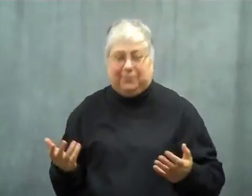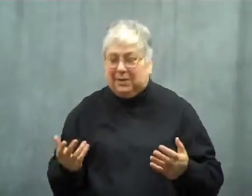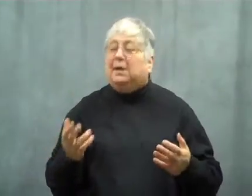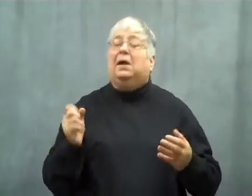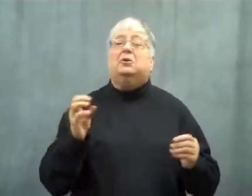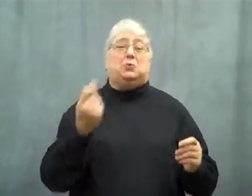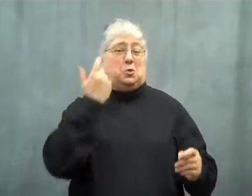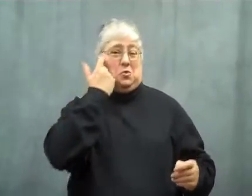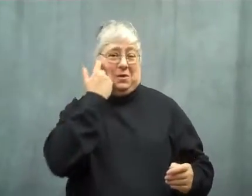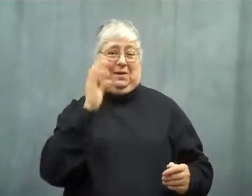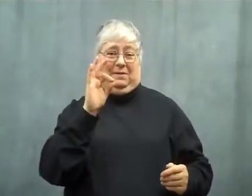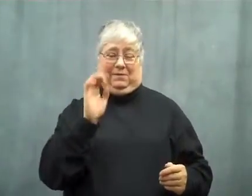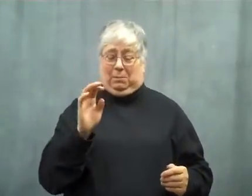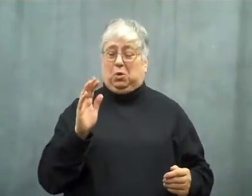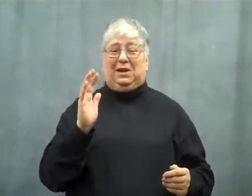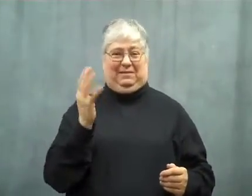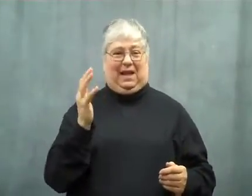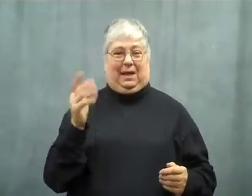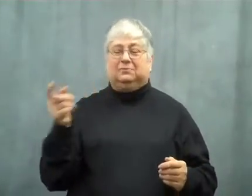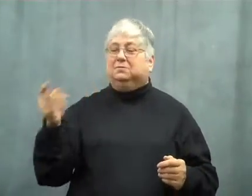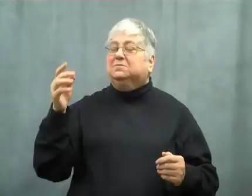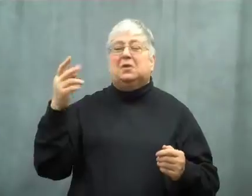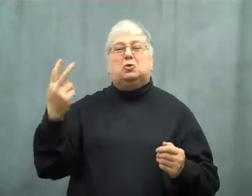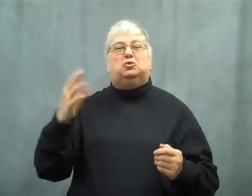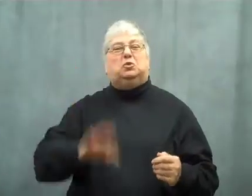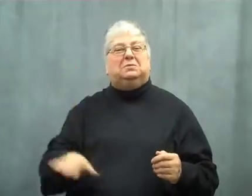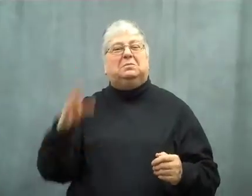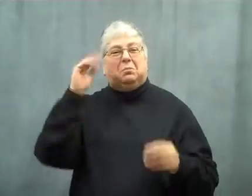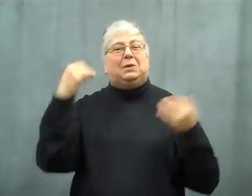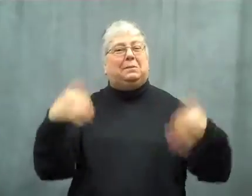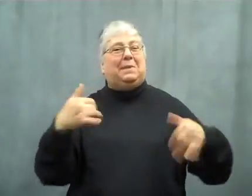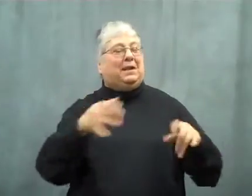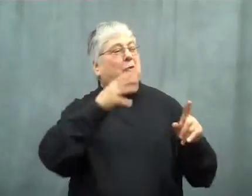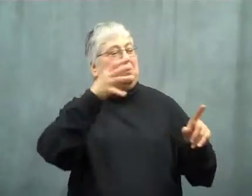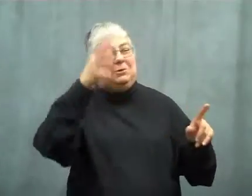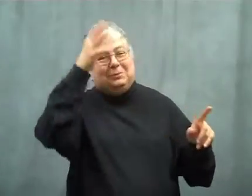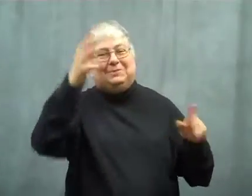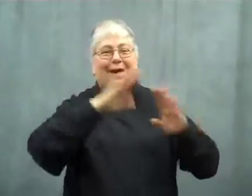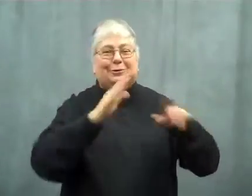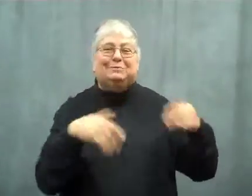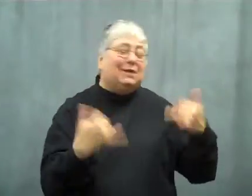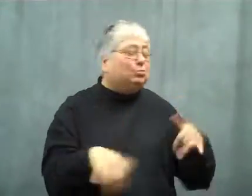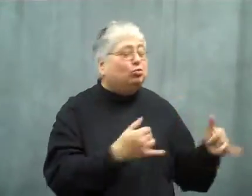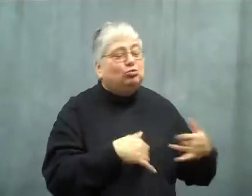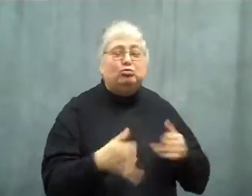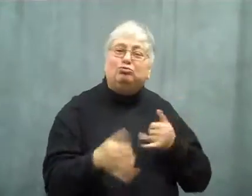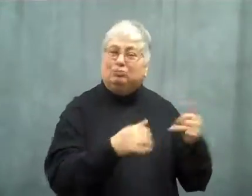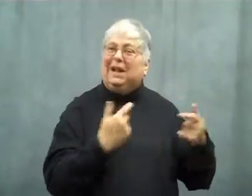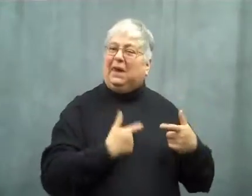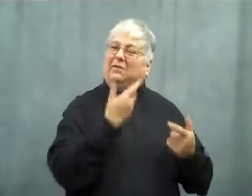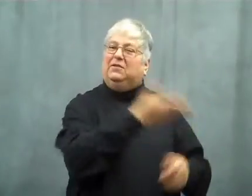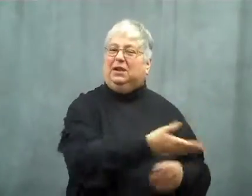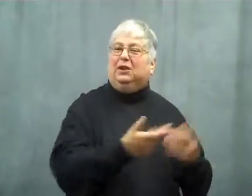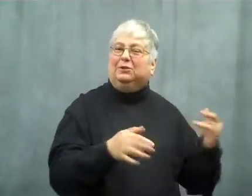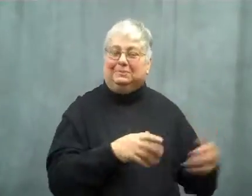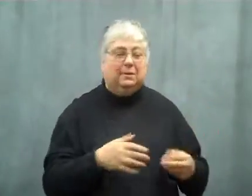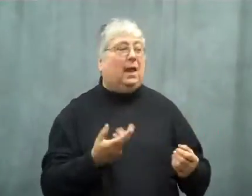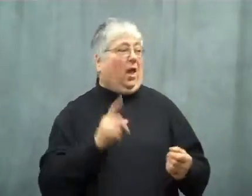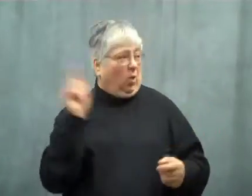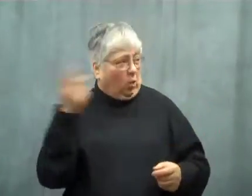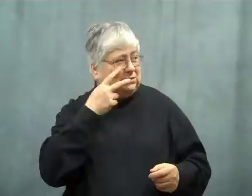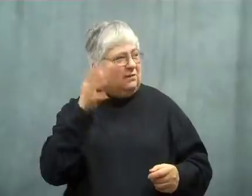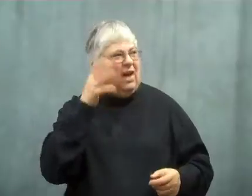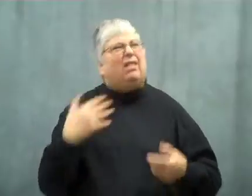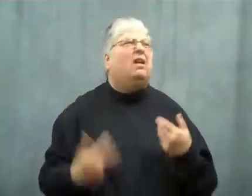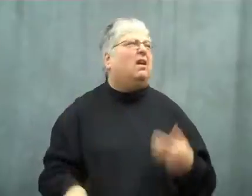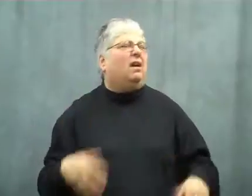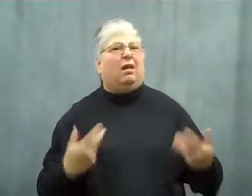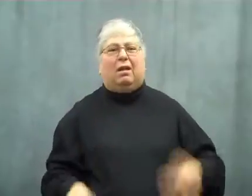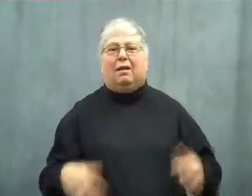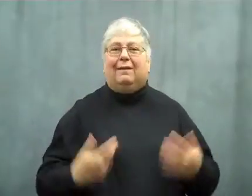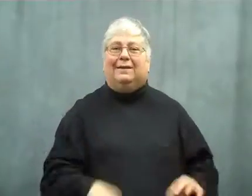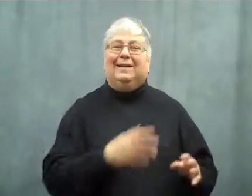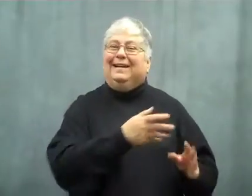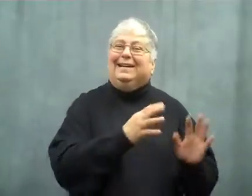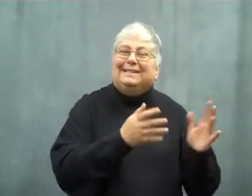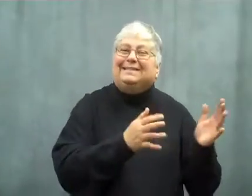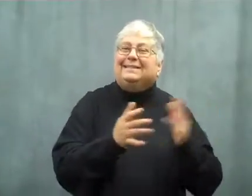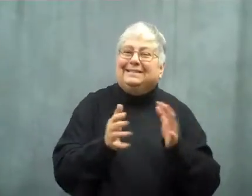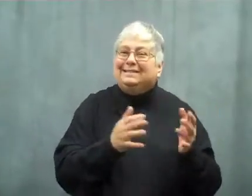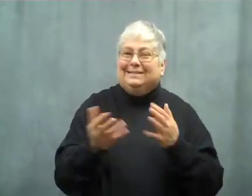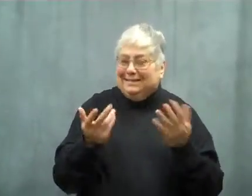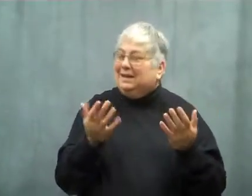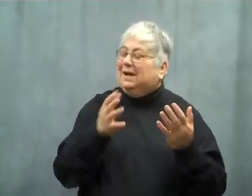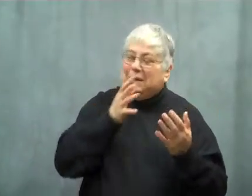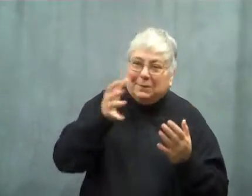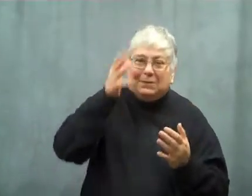On February 5, the boys were playing where they lived with their grandparents.